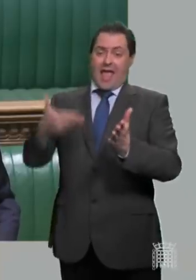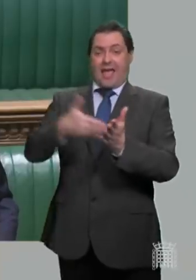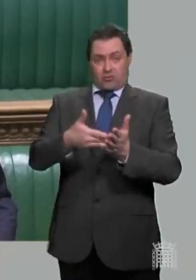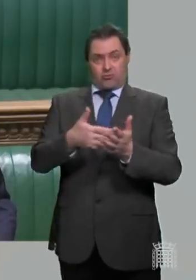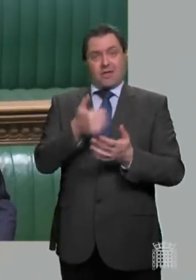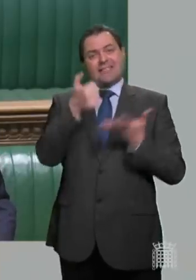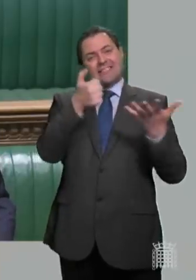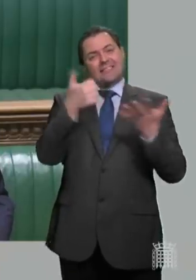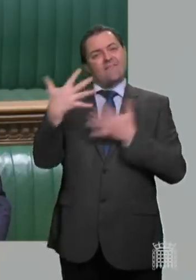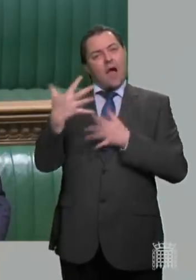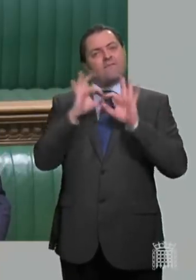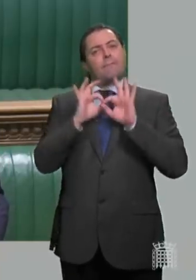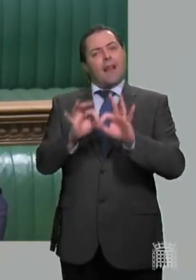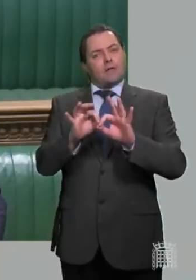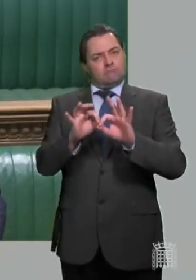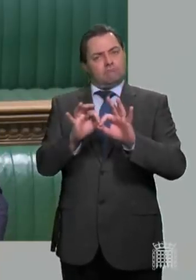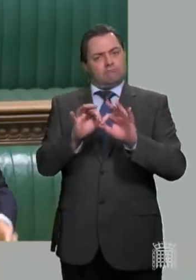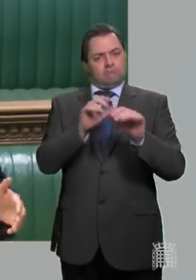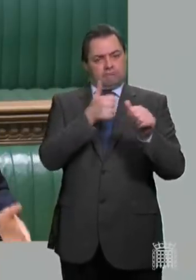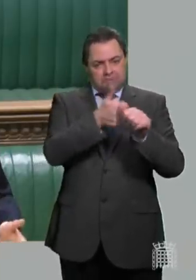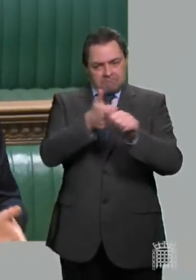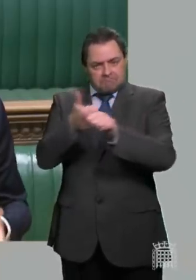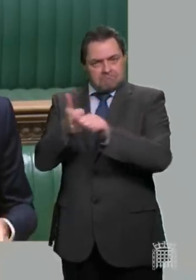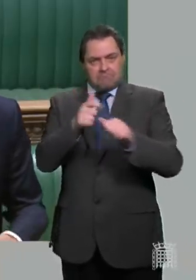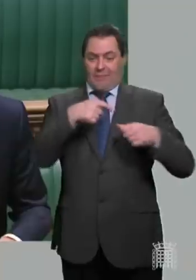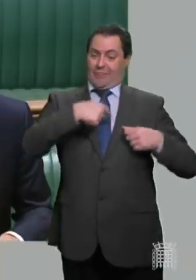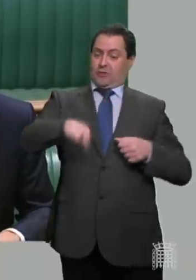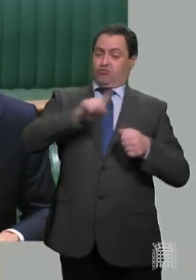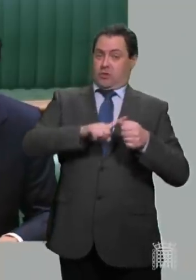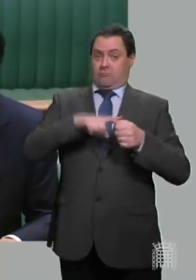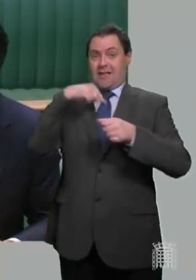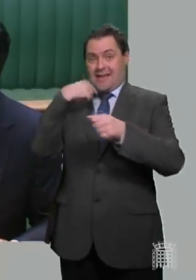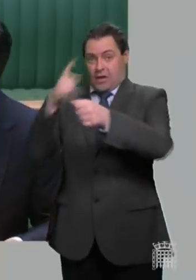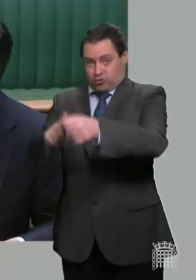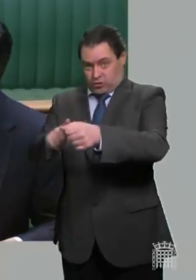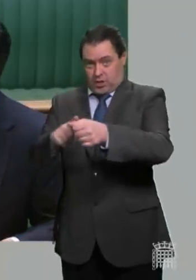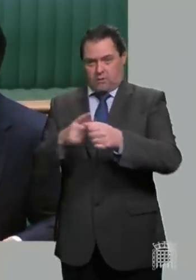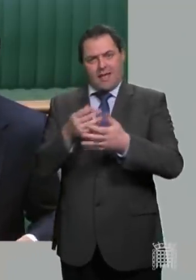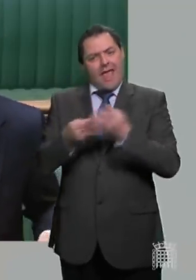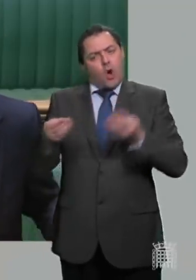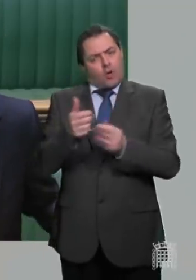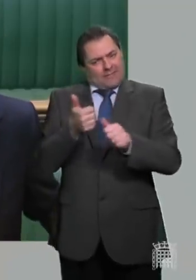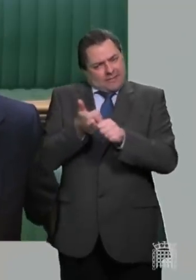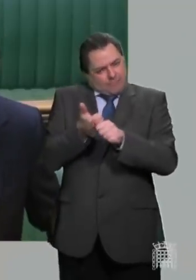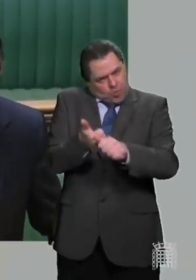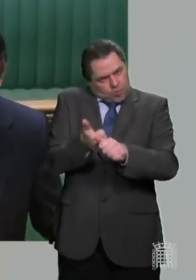£65 billion of measures over this year and next to support the economy in response to coronavirus.